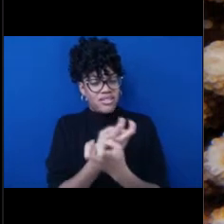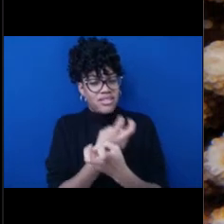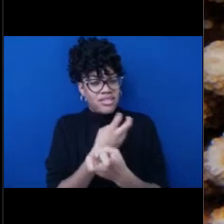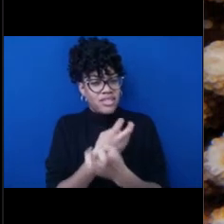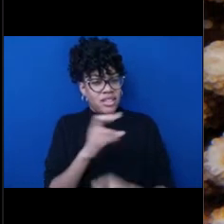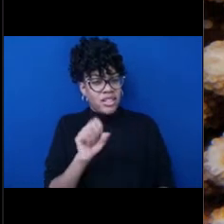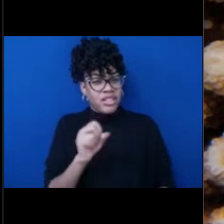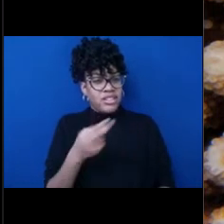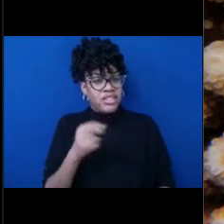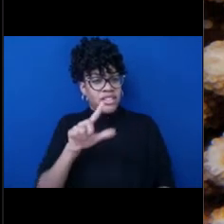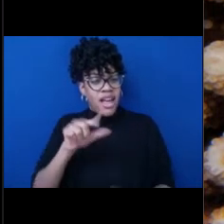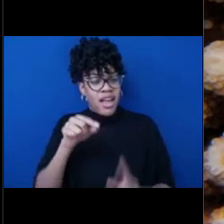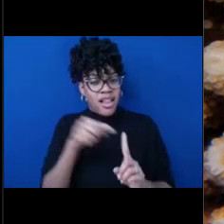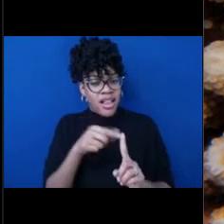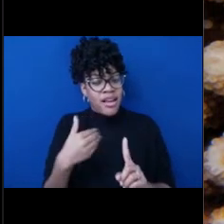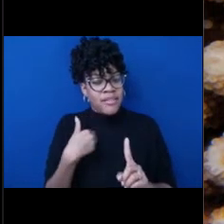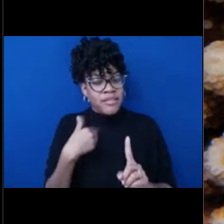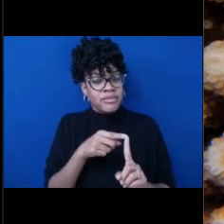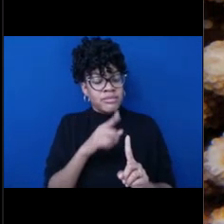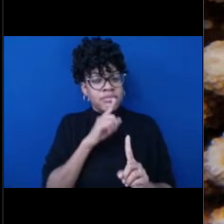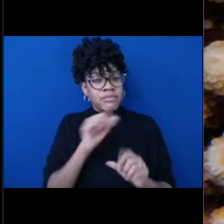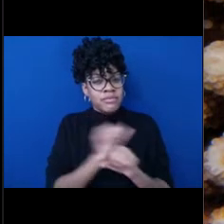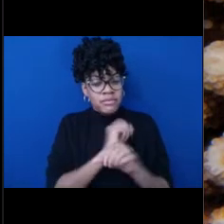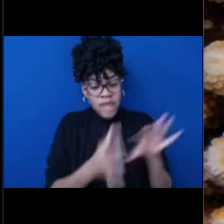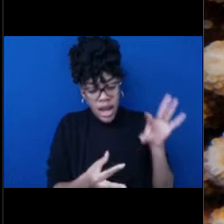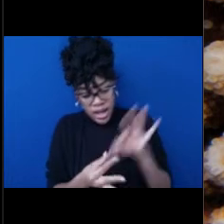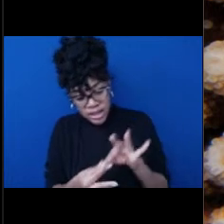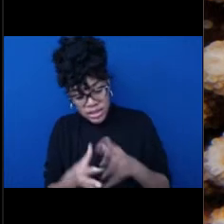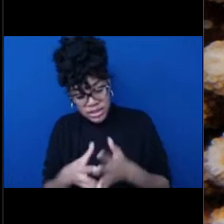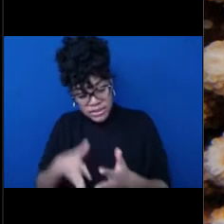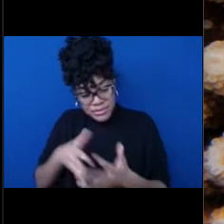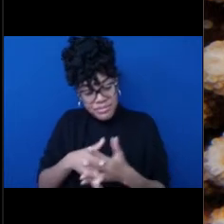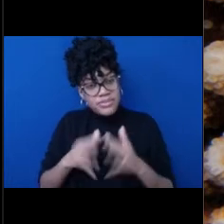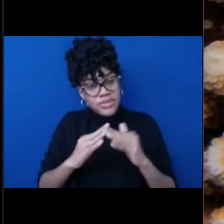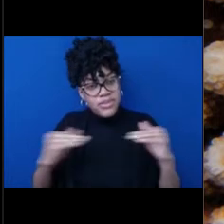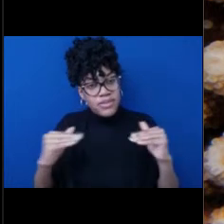that's firmly attached to the sea floor or to the coral below it.